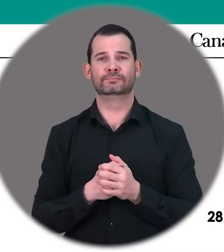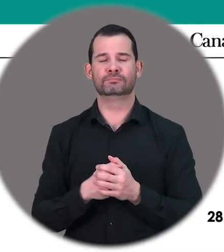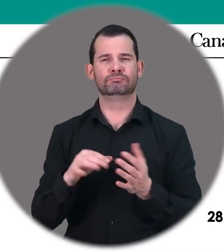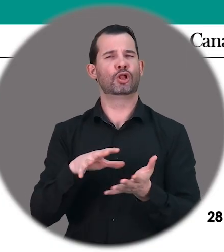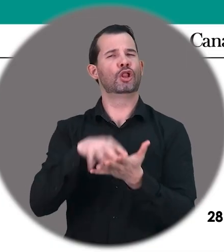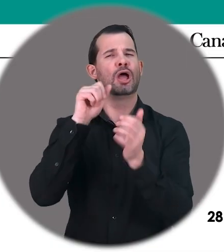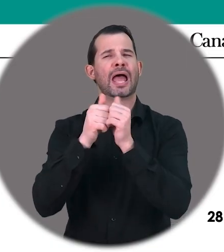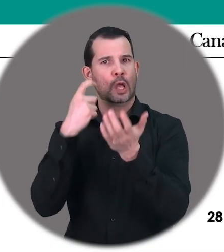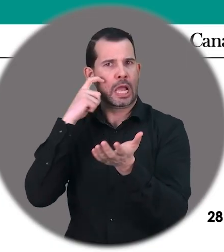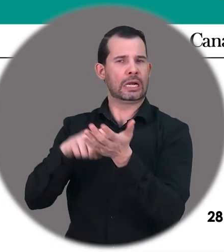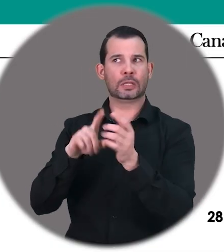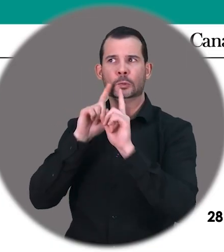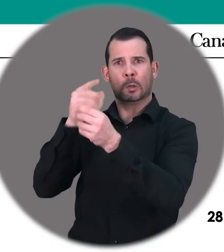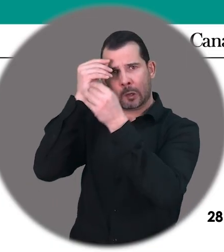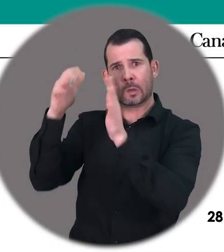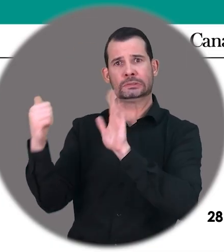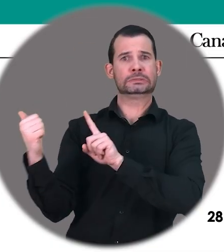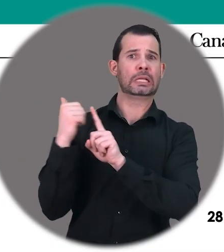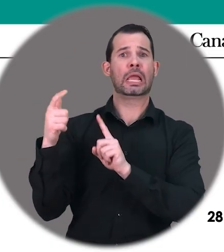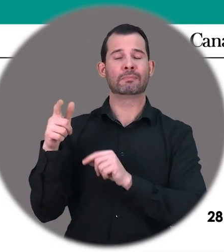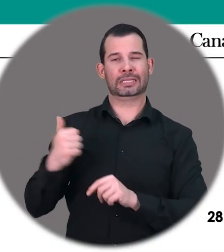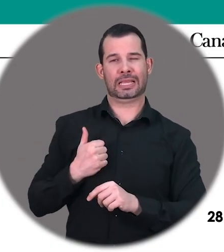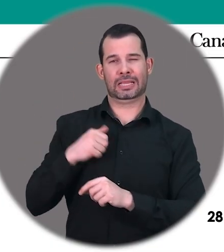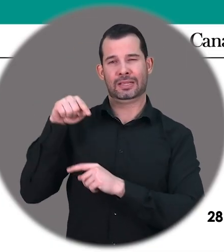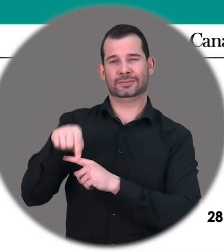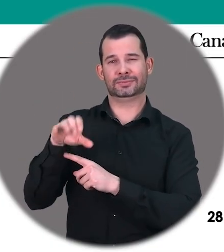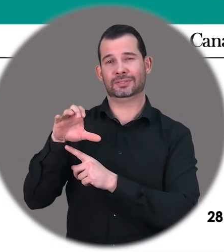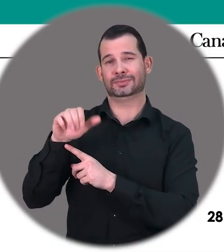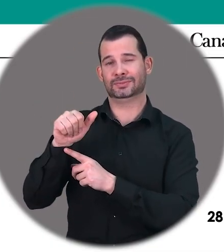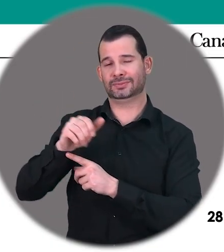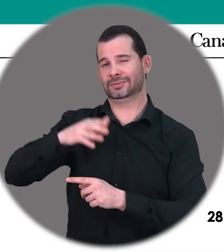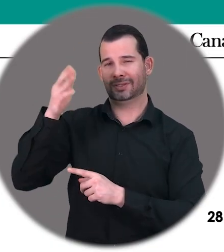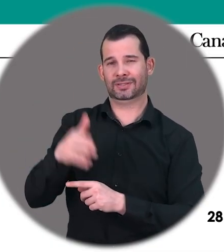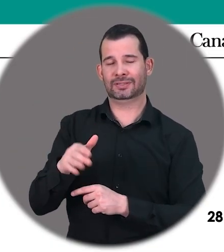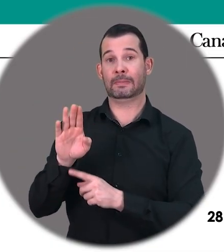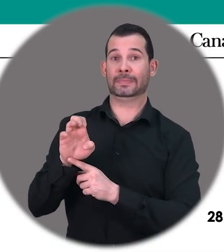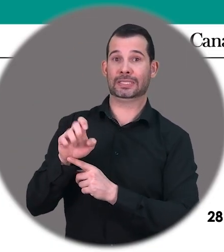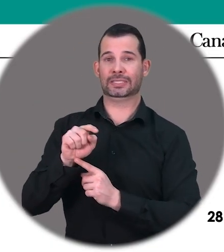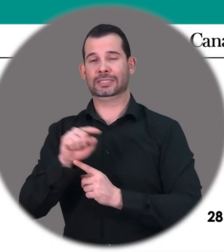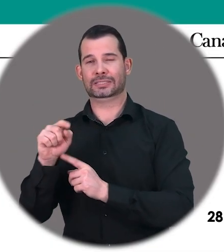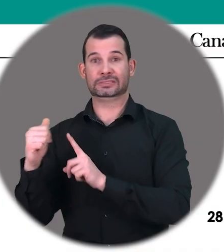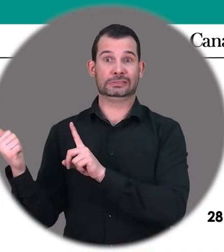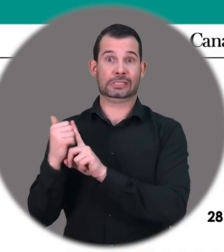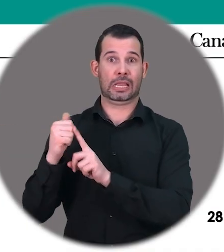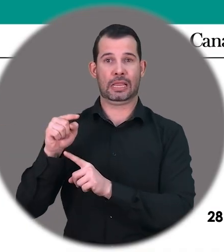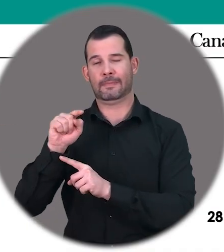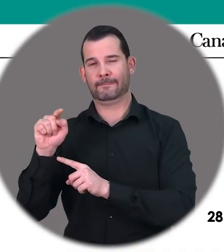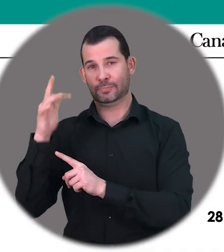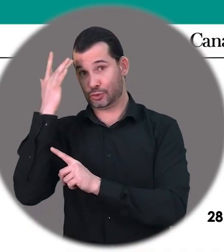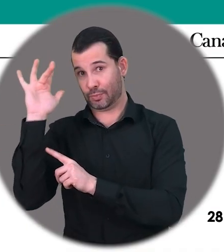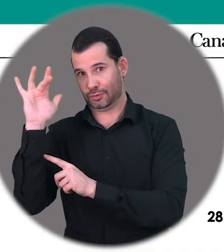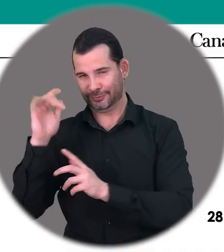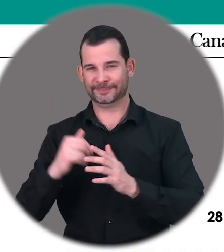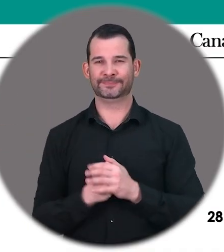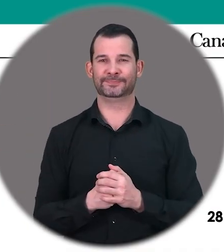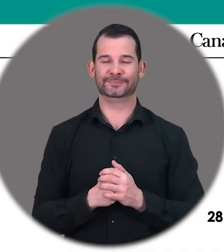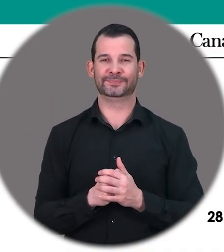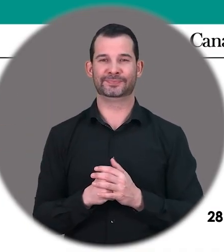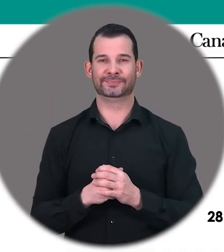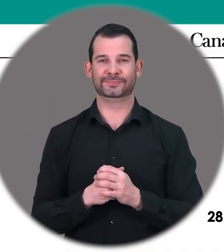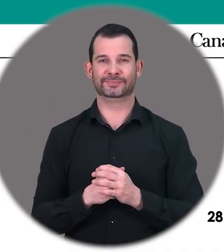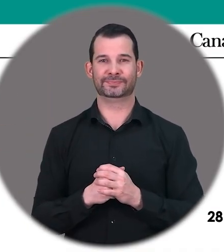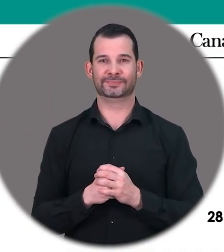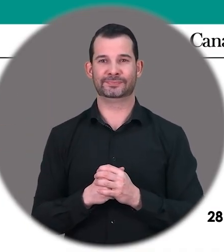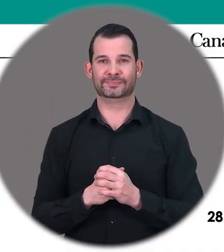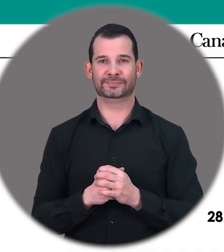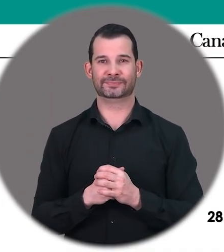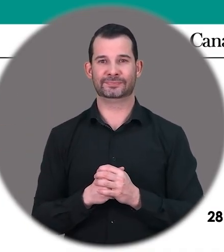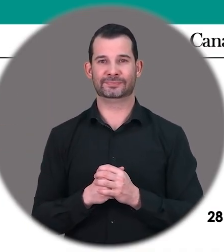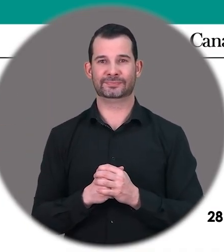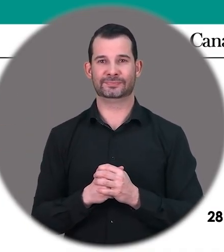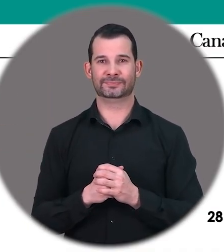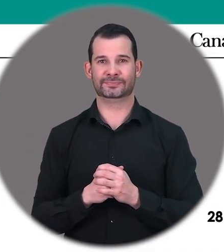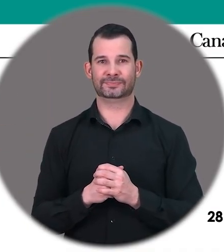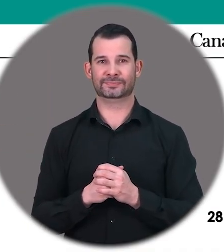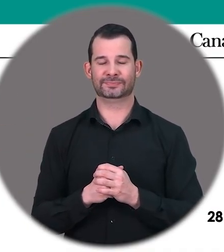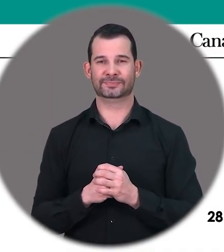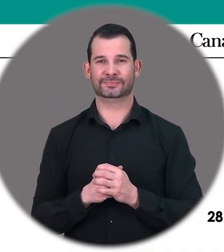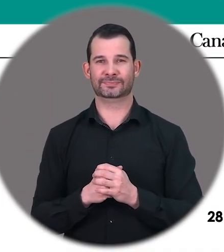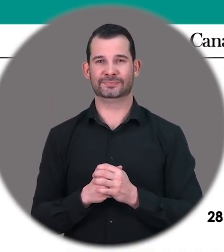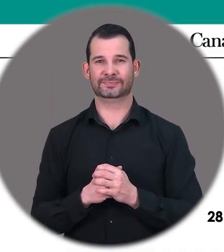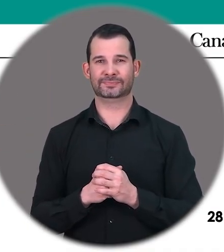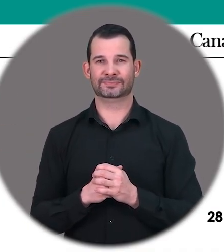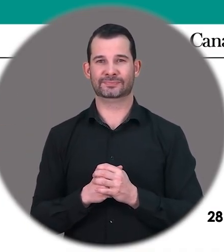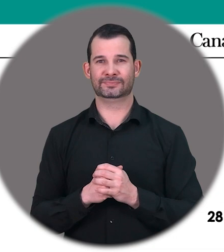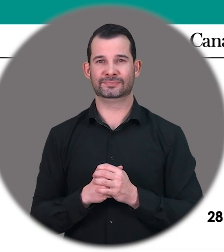Learn about recognizing and reporting scams at canada.ca/be-scam-smart